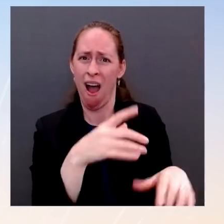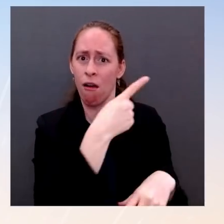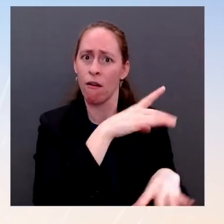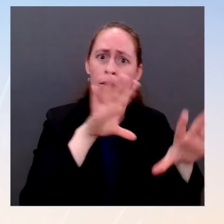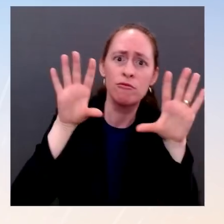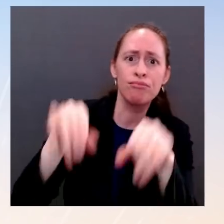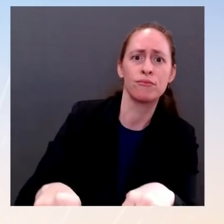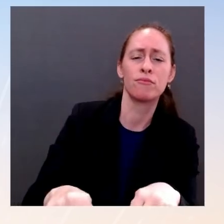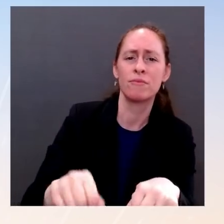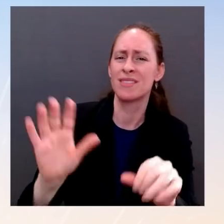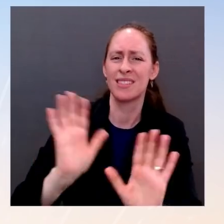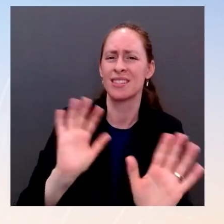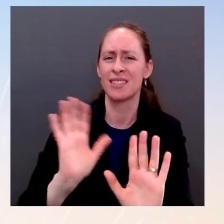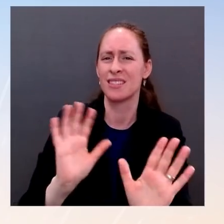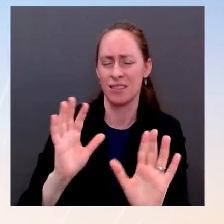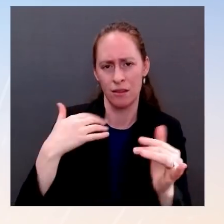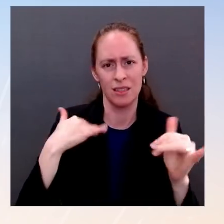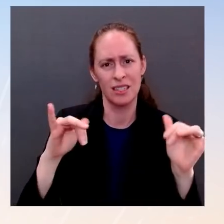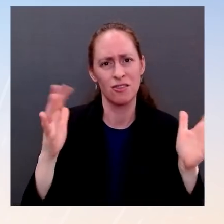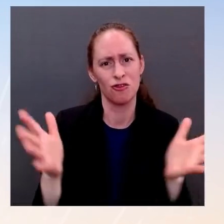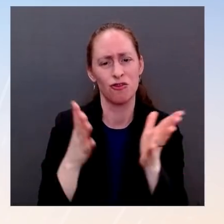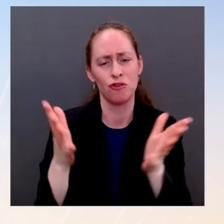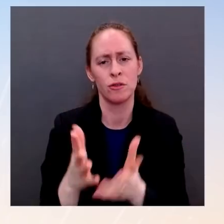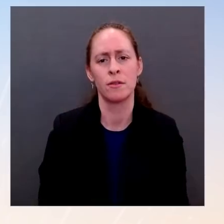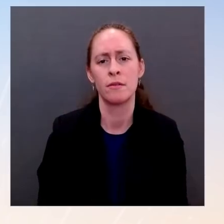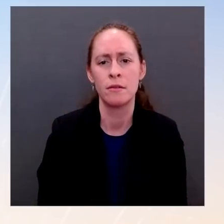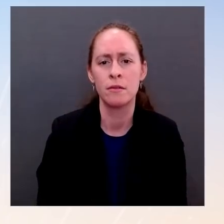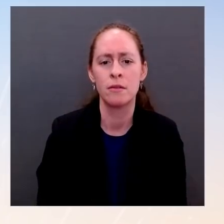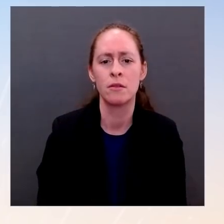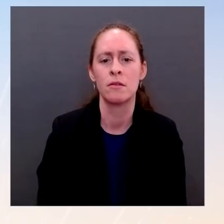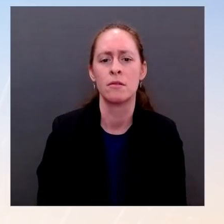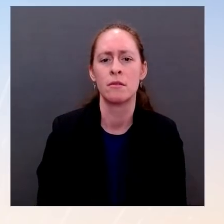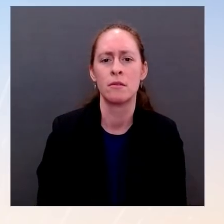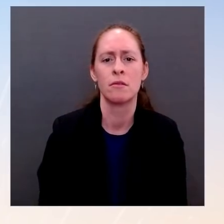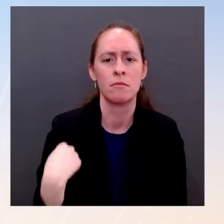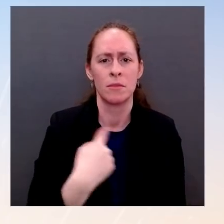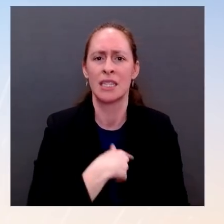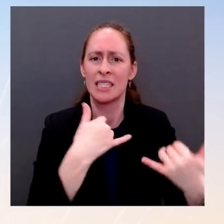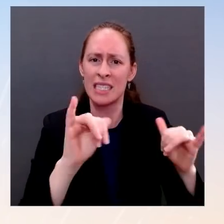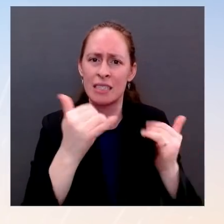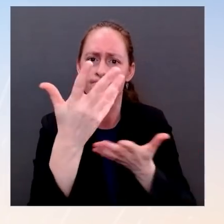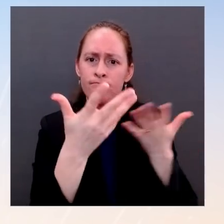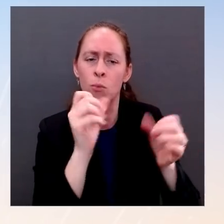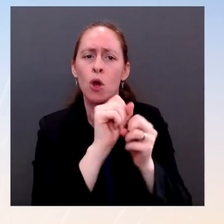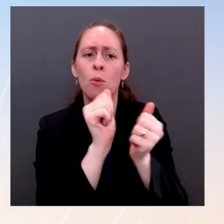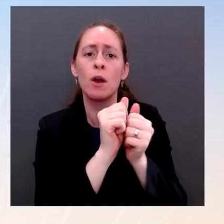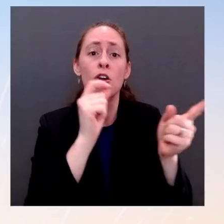to help the Ukrainians prepare for potential destructive or destabilizing activity. The Press: And would that be a red line for the --